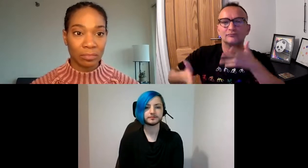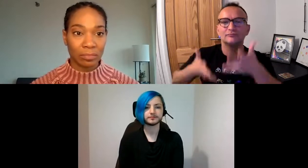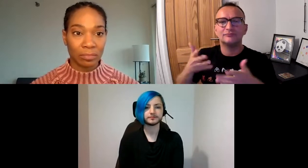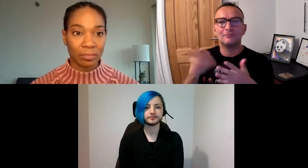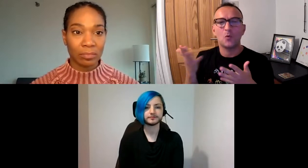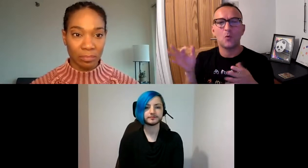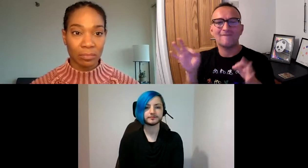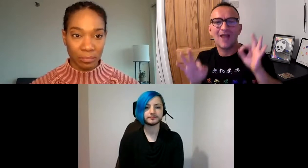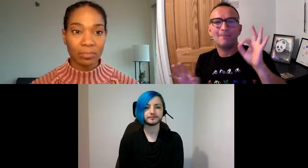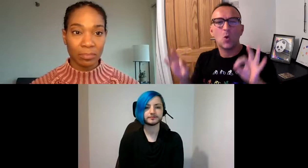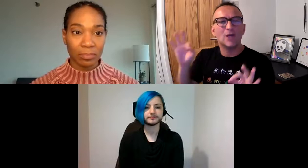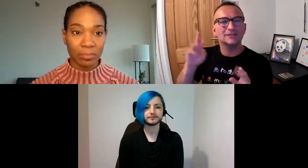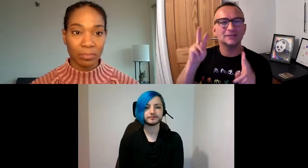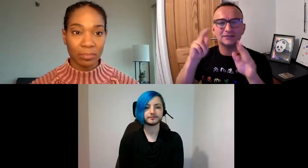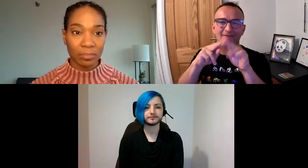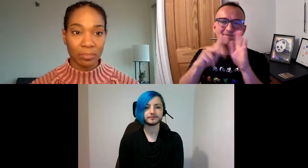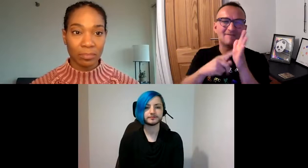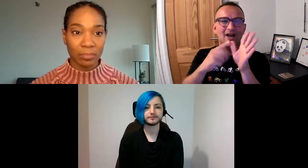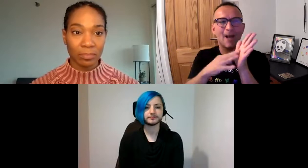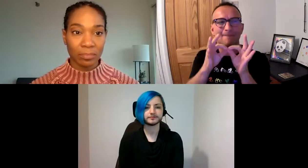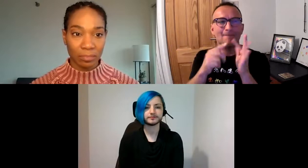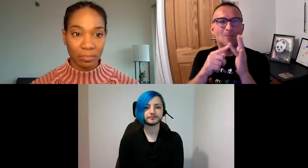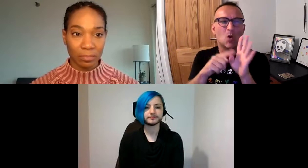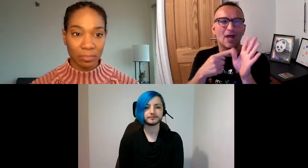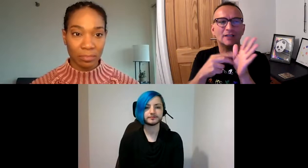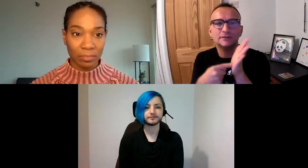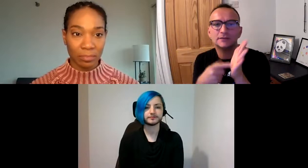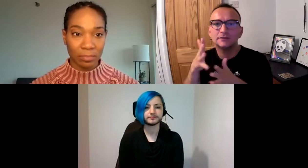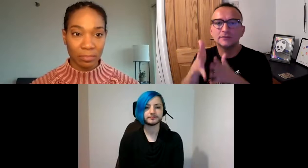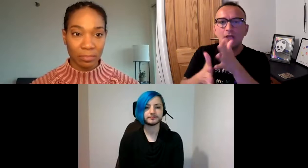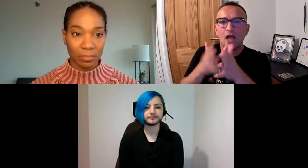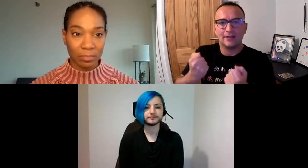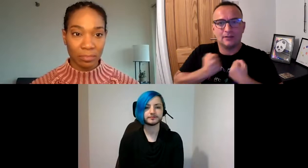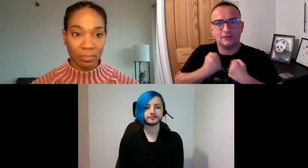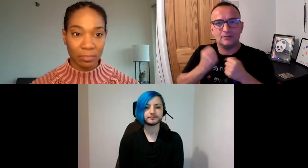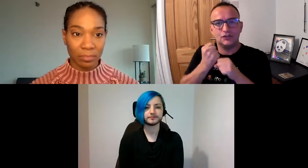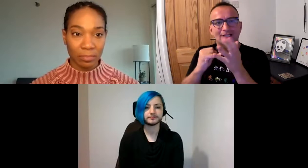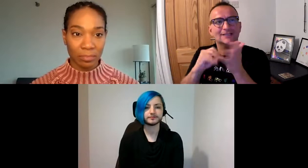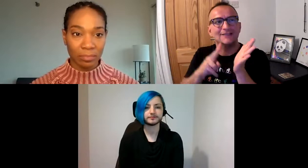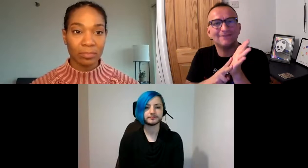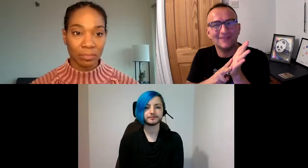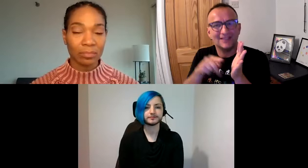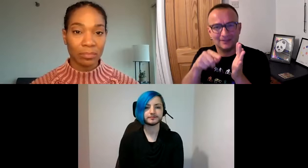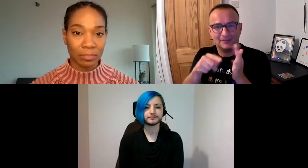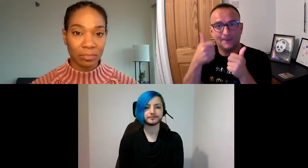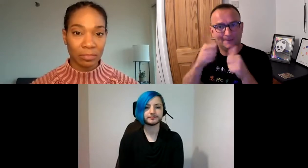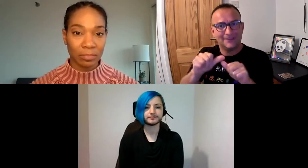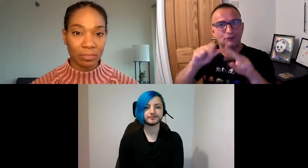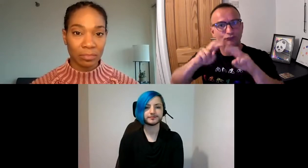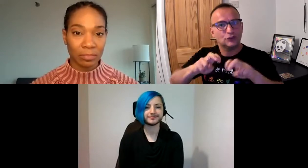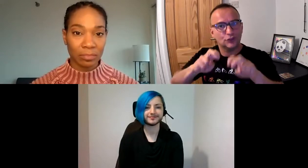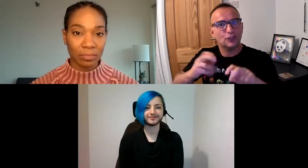flamboyant signs, we saw that expression in the 70s 80s